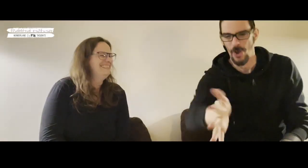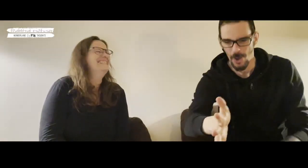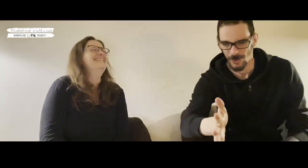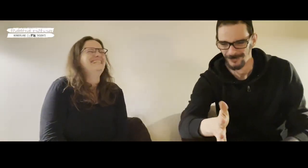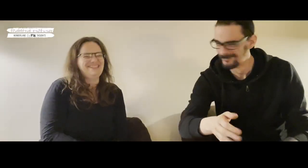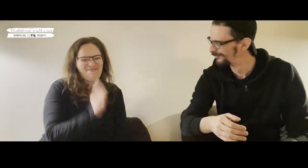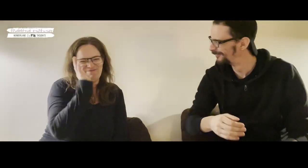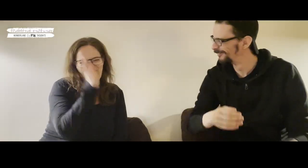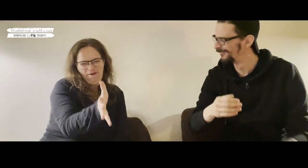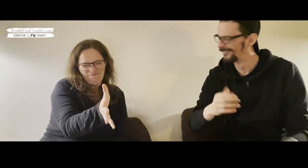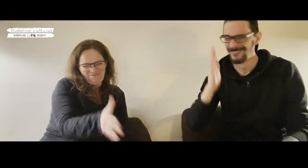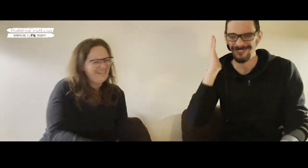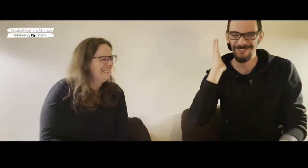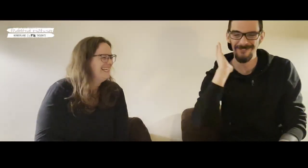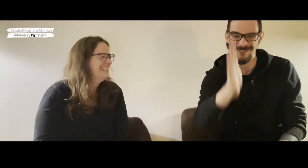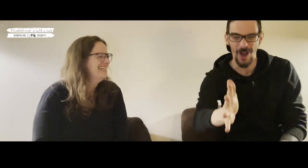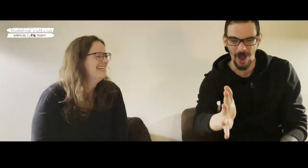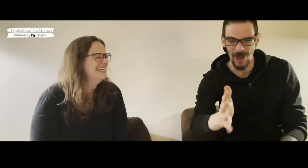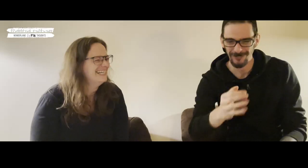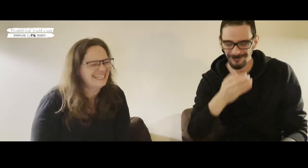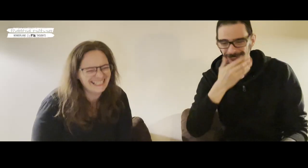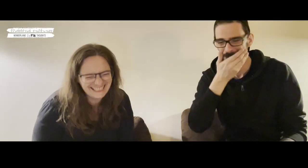Grade F. - Grade F. Grade F.